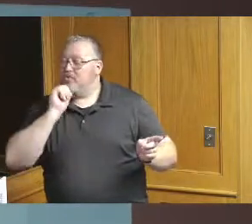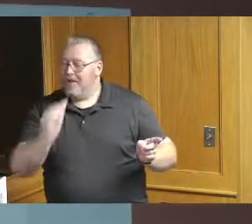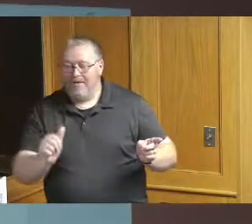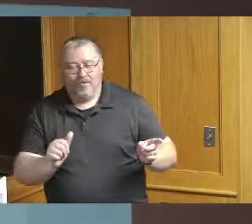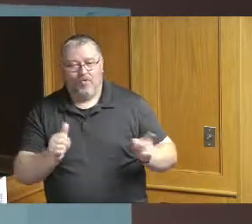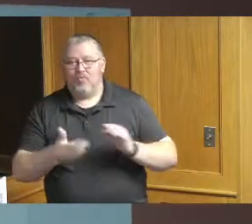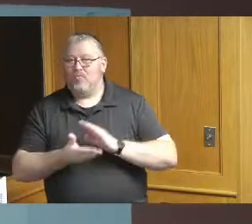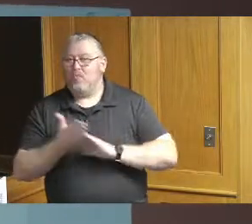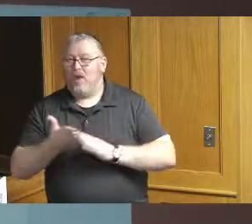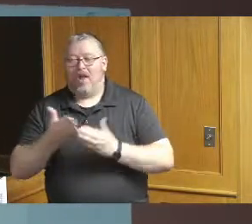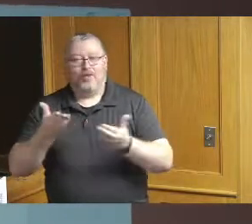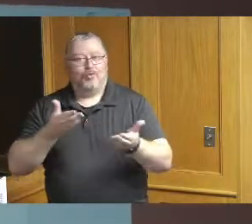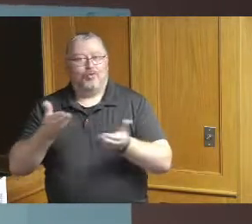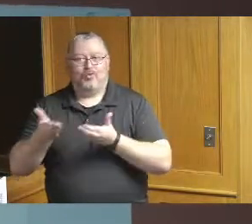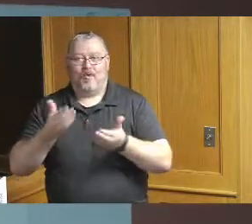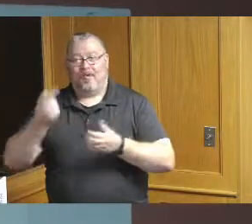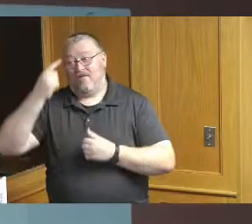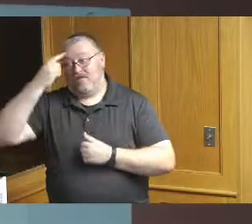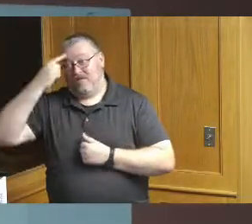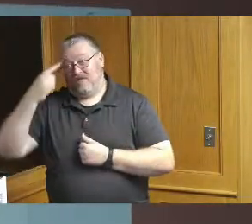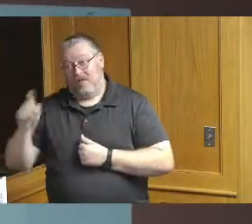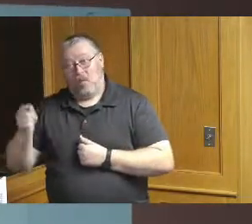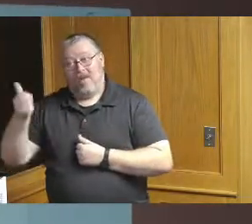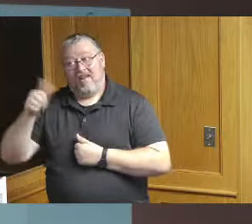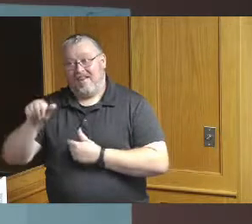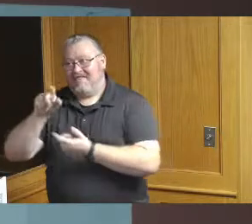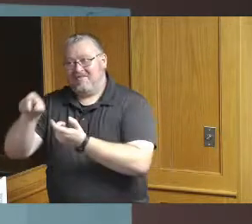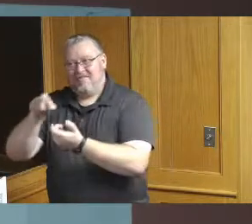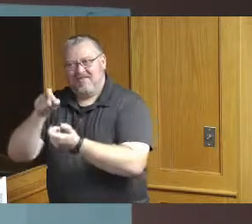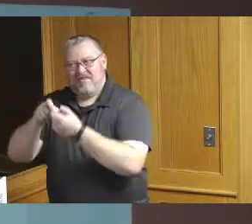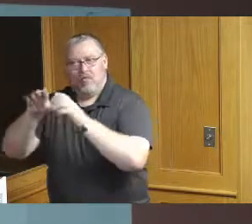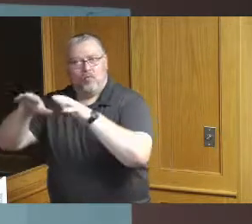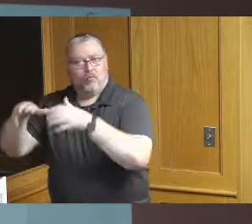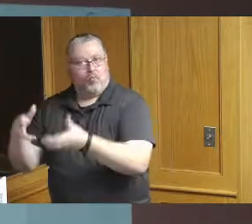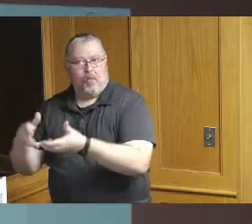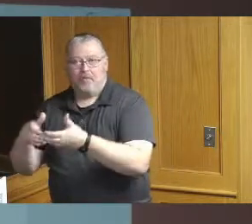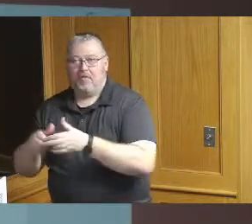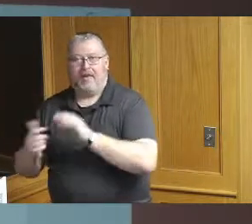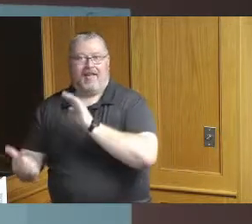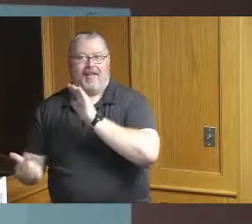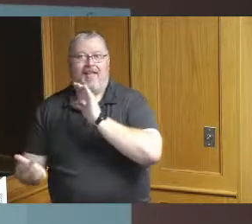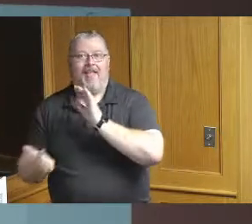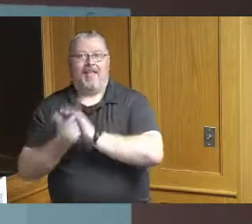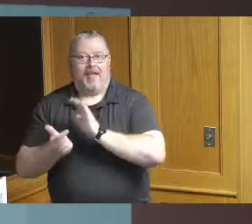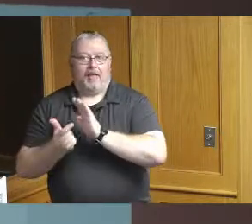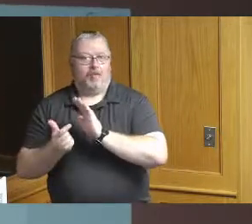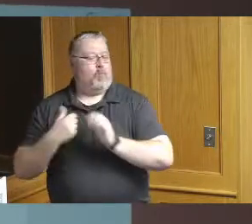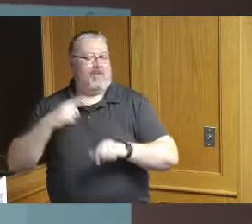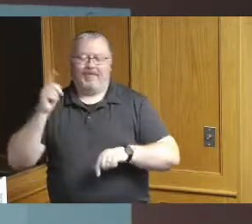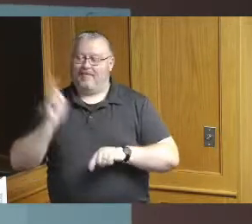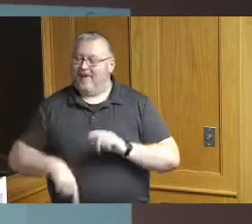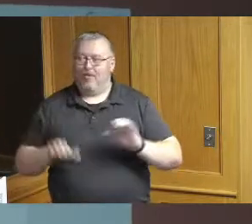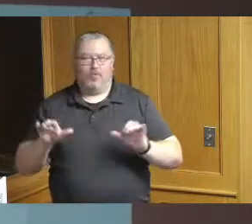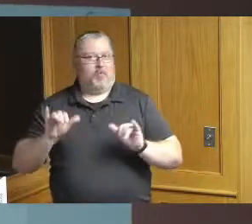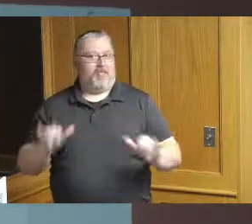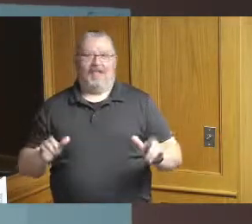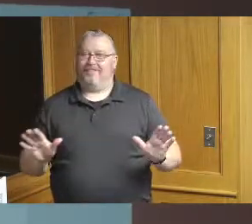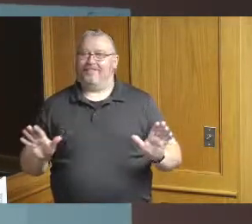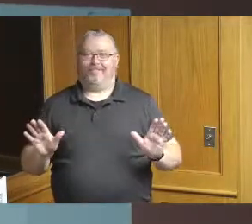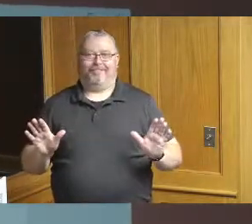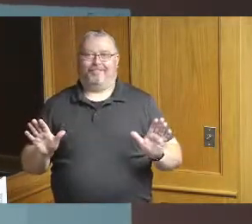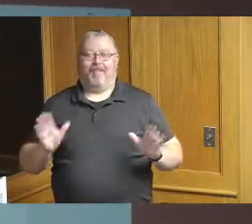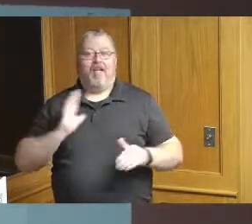service for any particular entity it is illegal for us to do that we are all of our services open